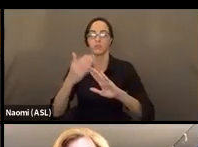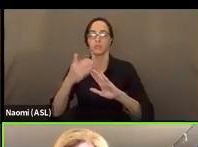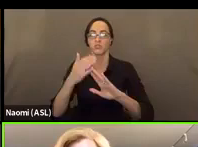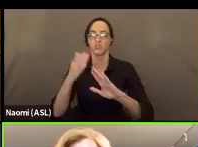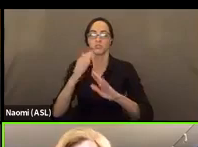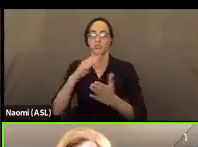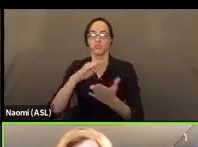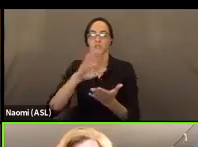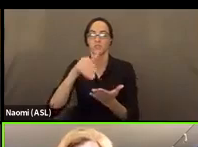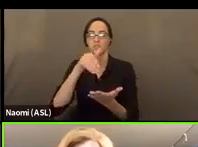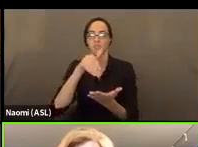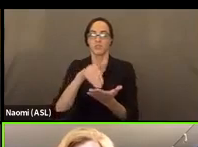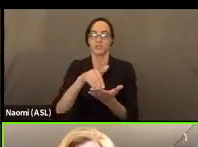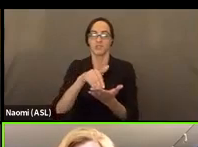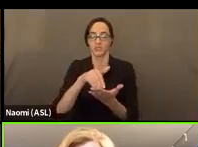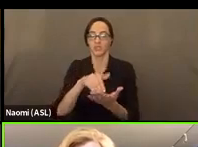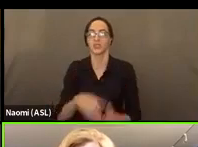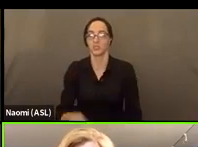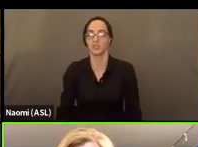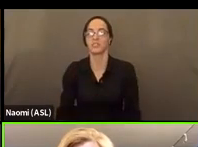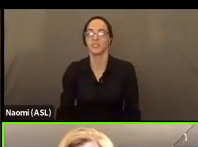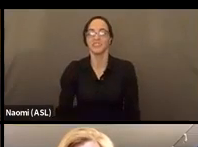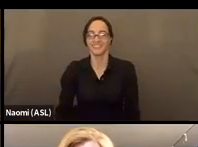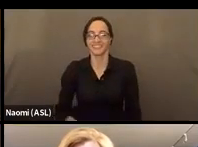operations operation center i was to say i want to make sure